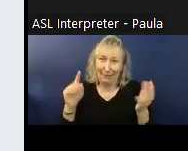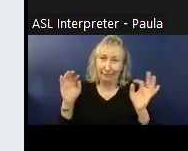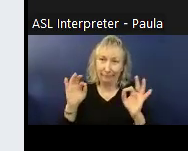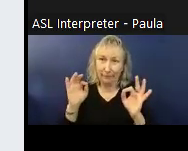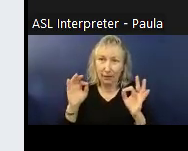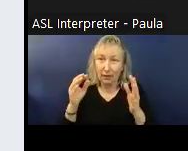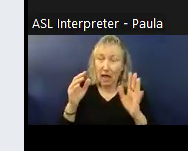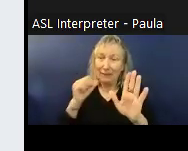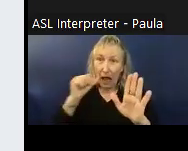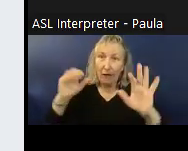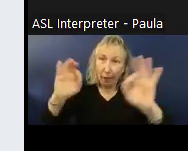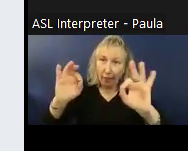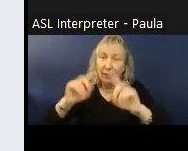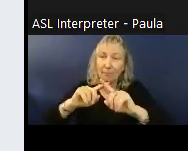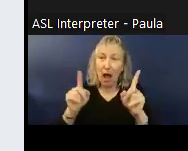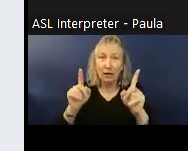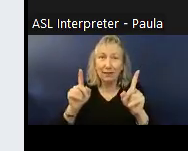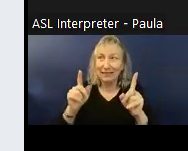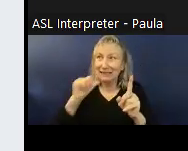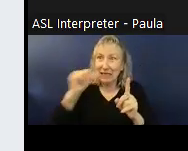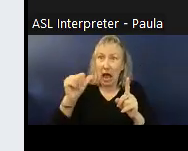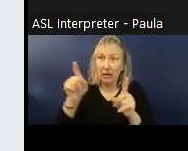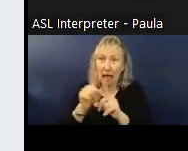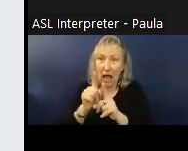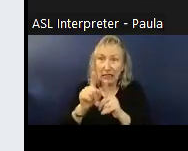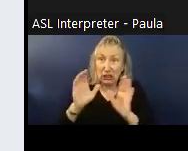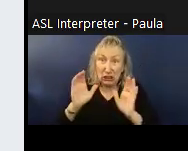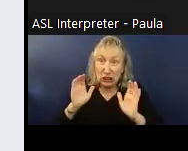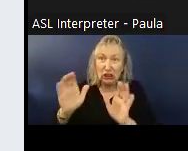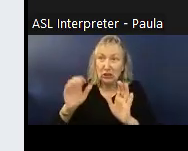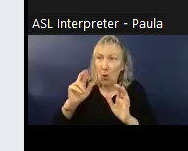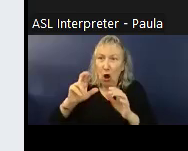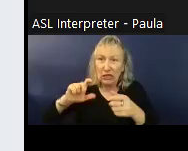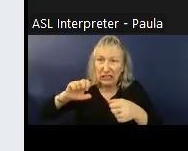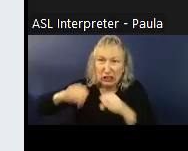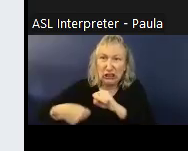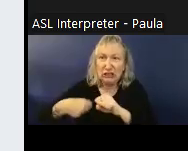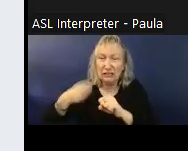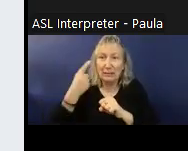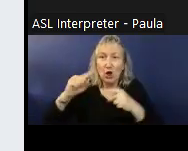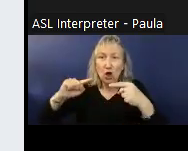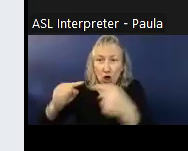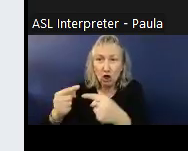It's more of one of those situations where you may have an alleged victim